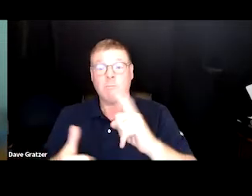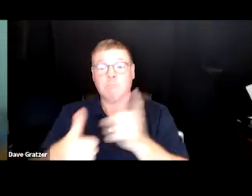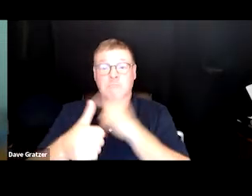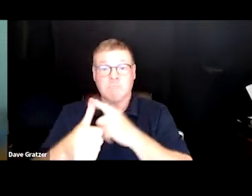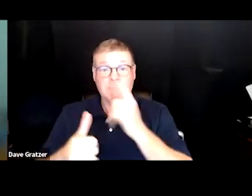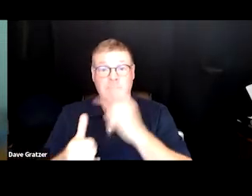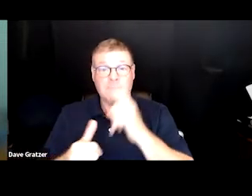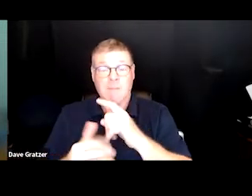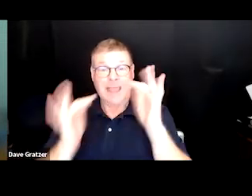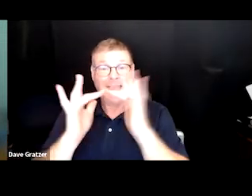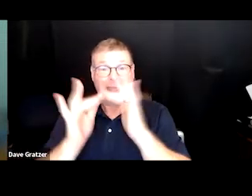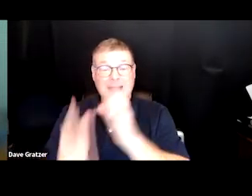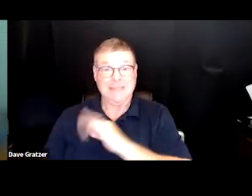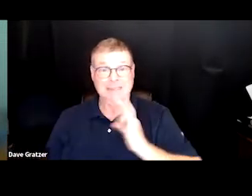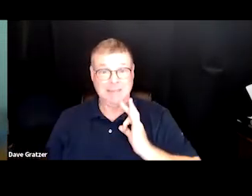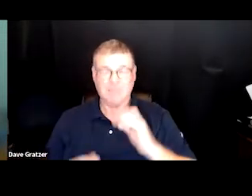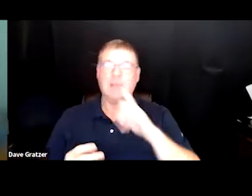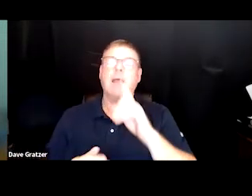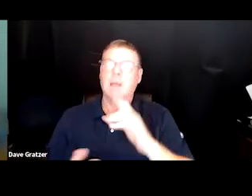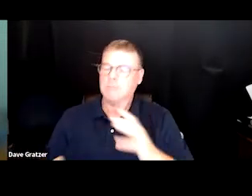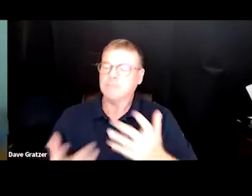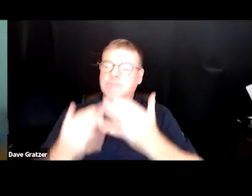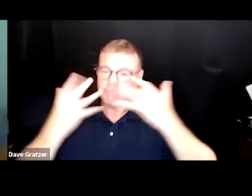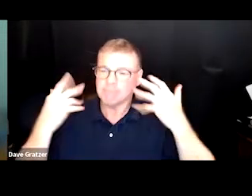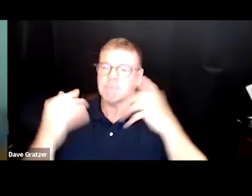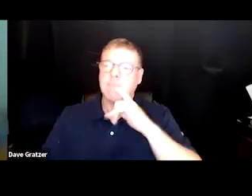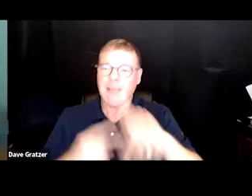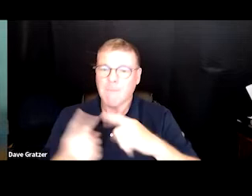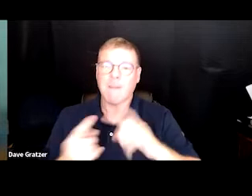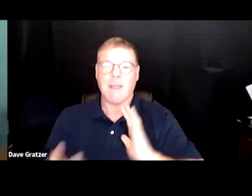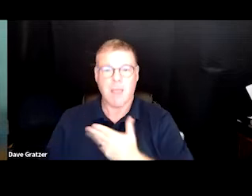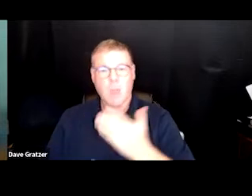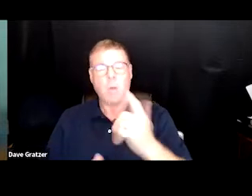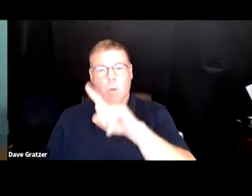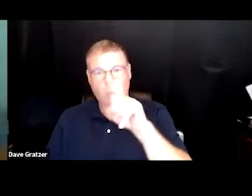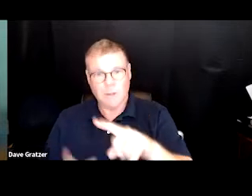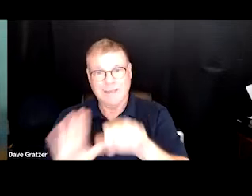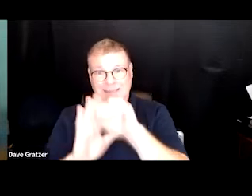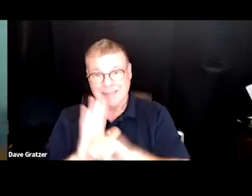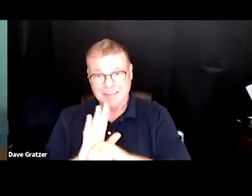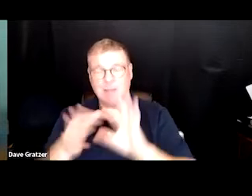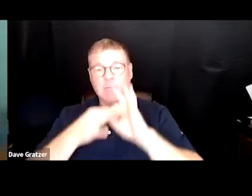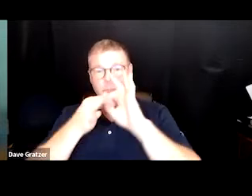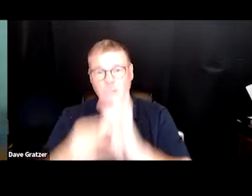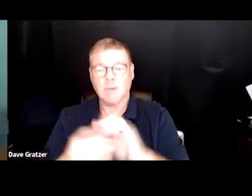have been approachable regarding any of our questions as the state regarding revised budgets